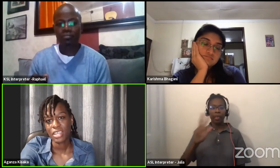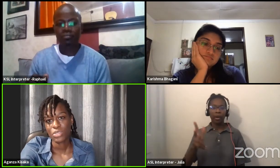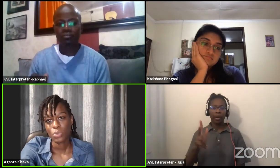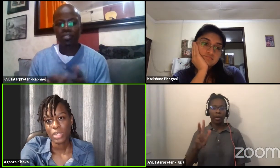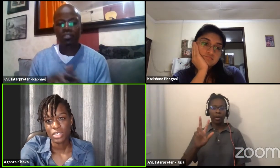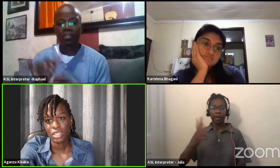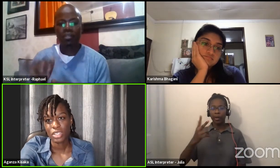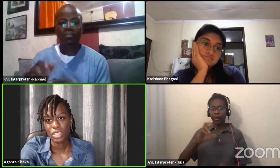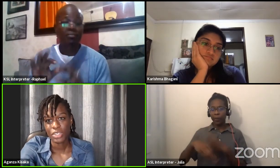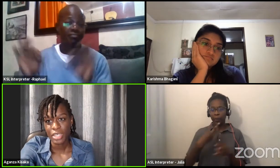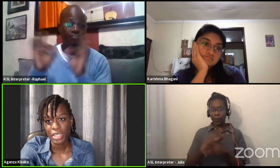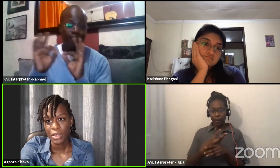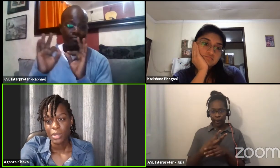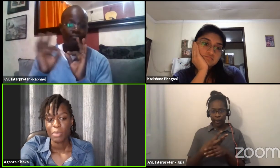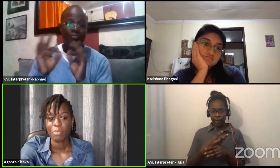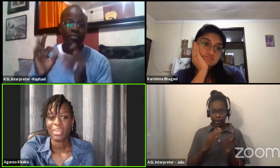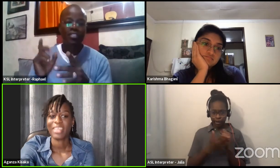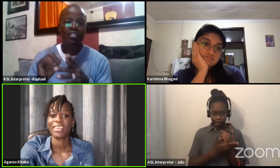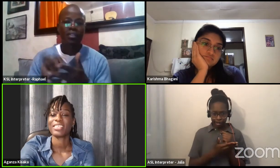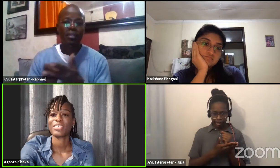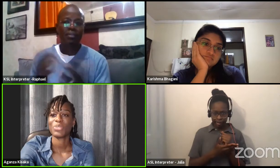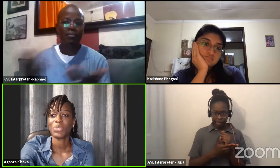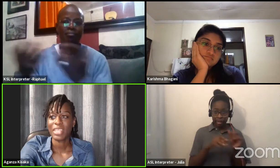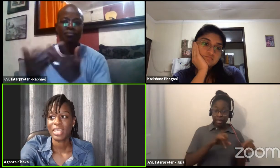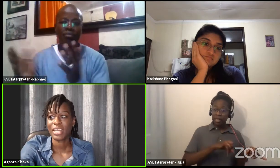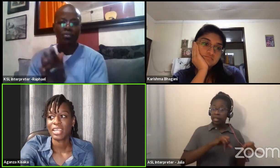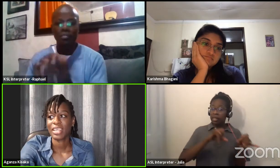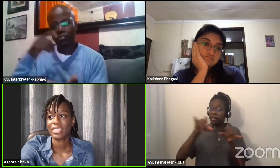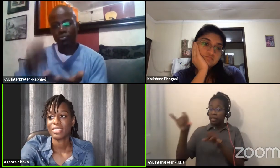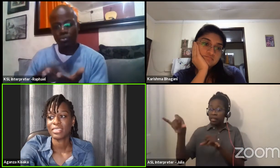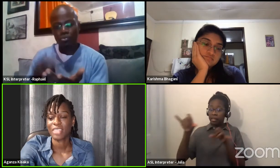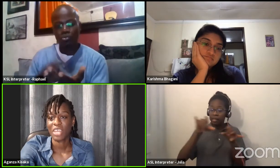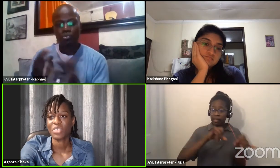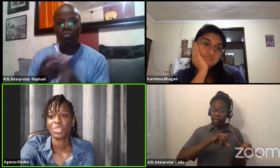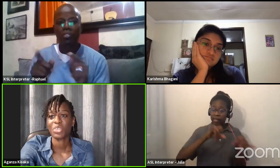as Western learning, but is uniquely tethered